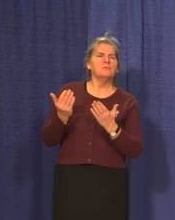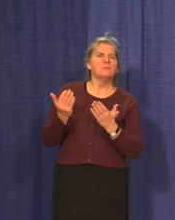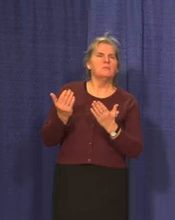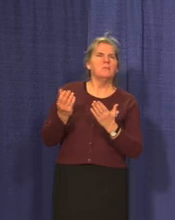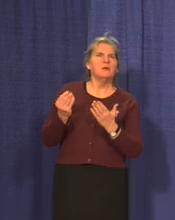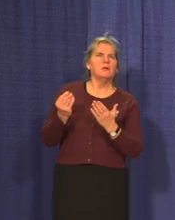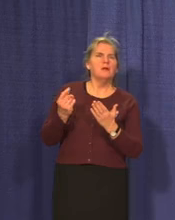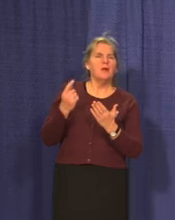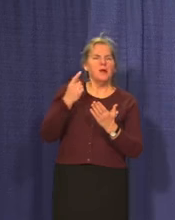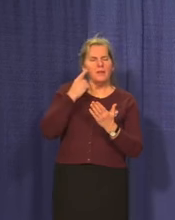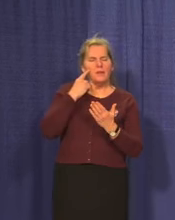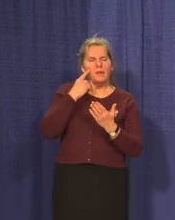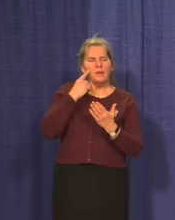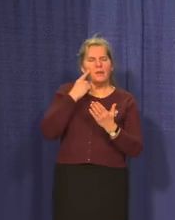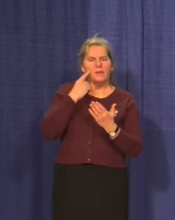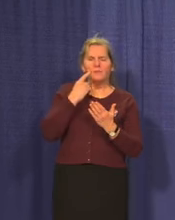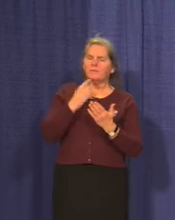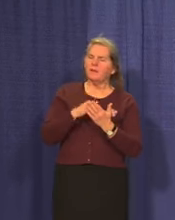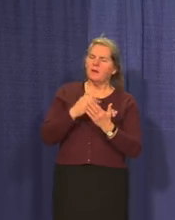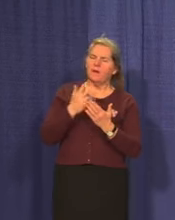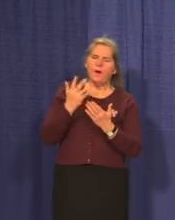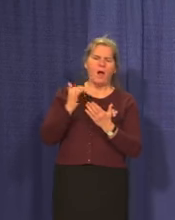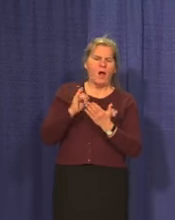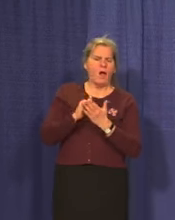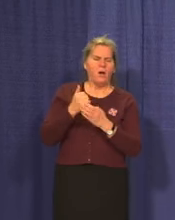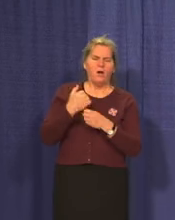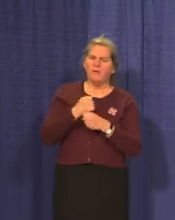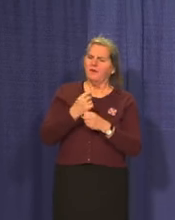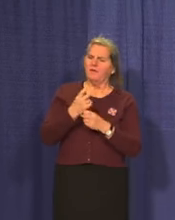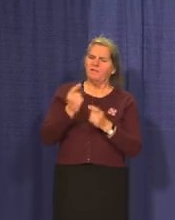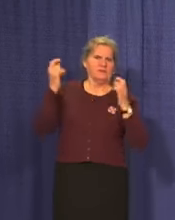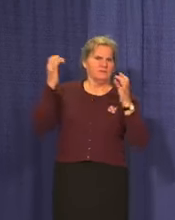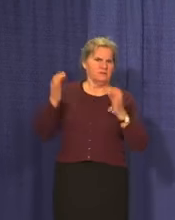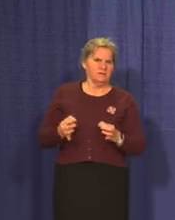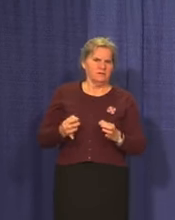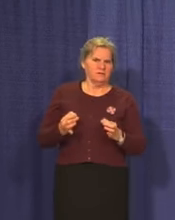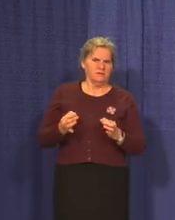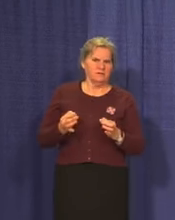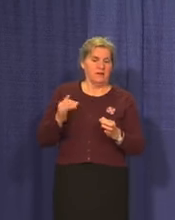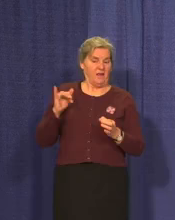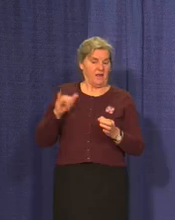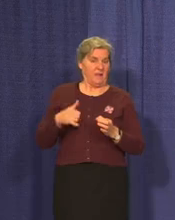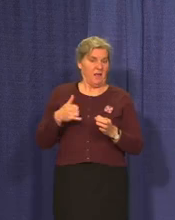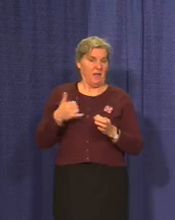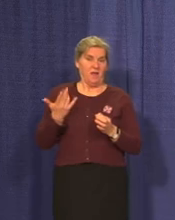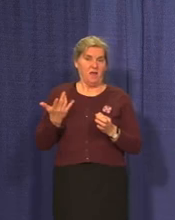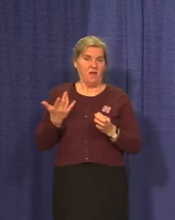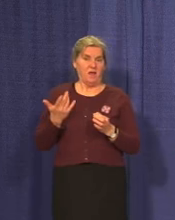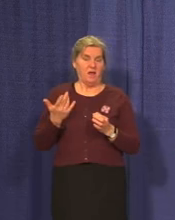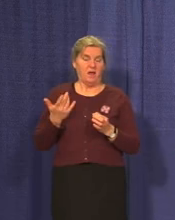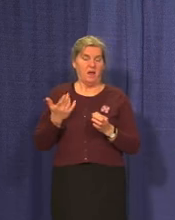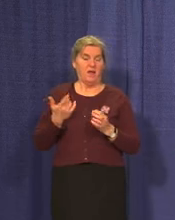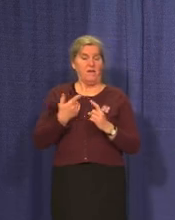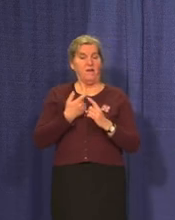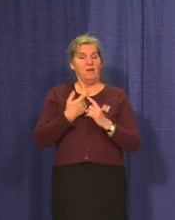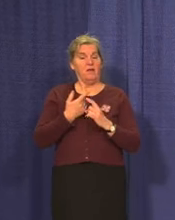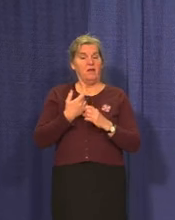THINK IT WAS AROUND A -- BY THE RAPID DECISION. AND WHETHER THAT HAD ANYTHING TO DO WITH IT, WITH THE CASE 26.